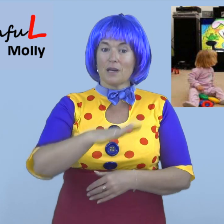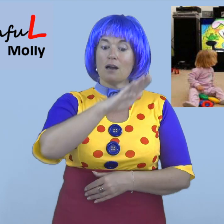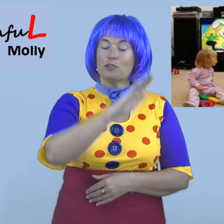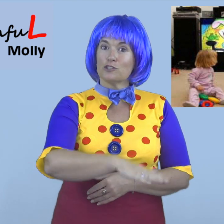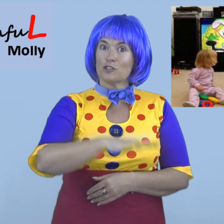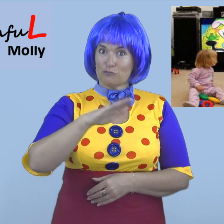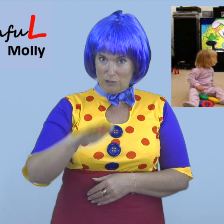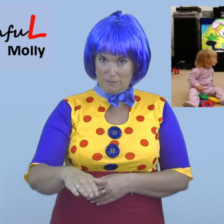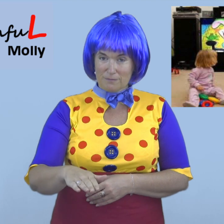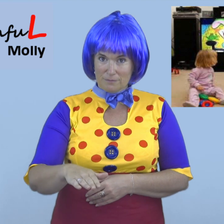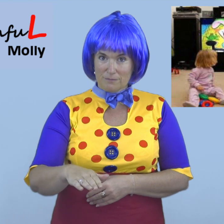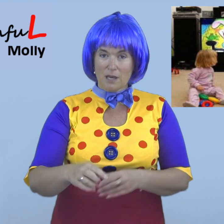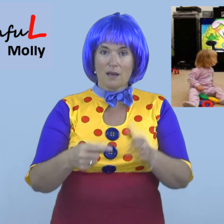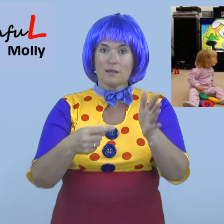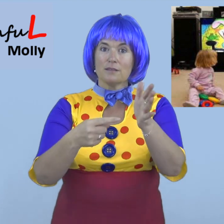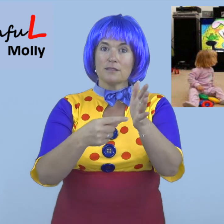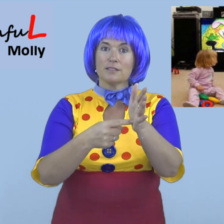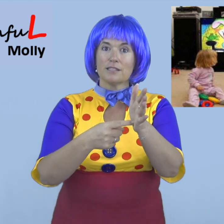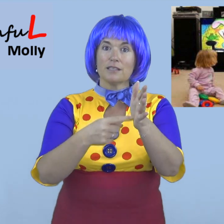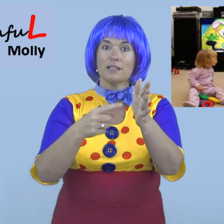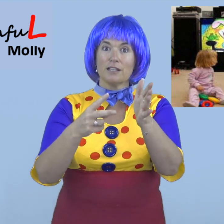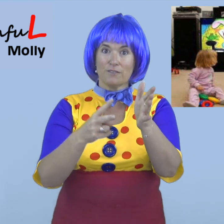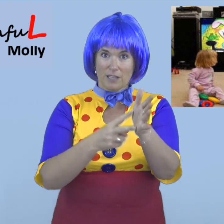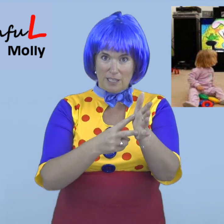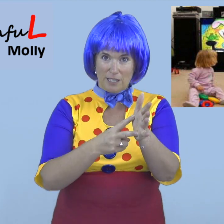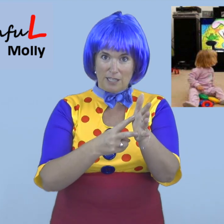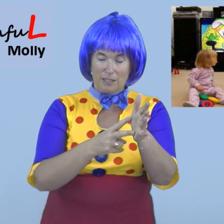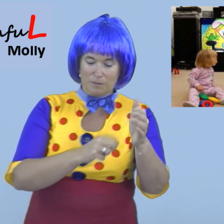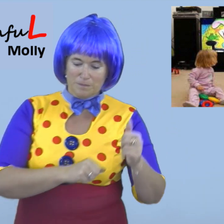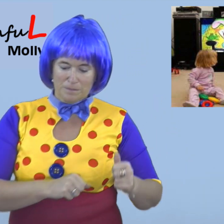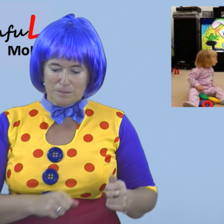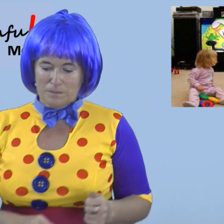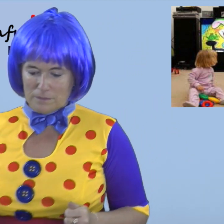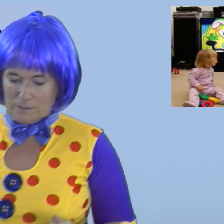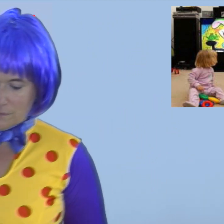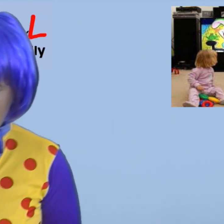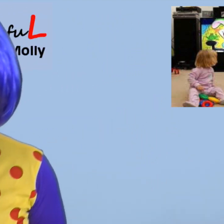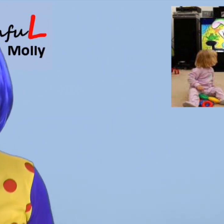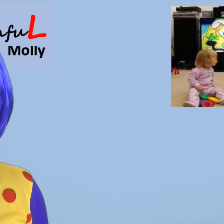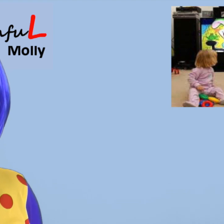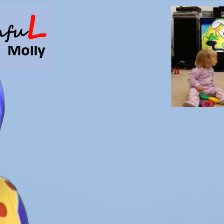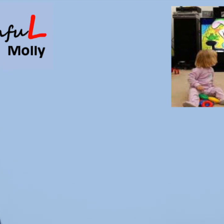Children Television (TV)